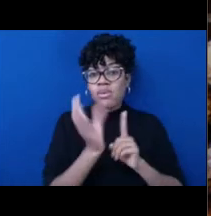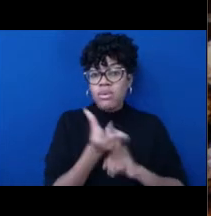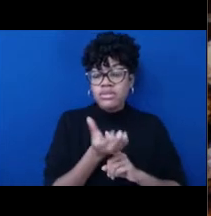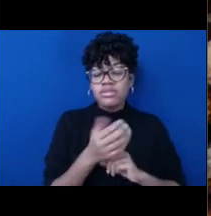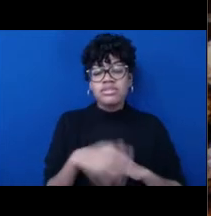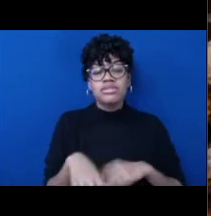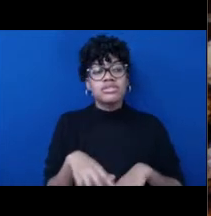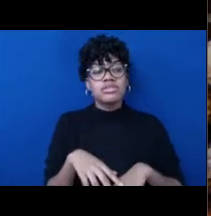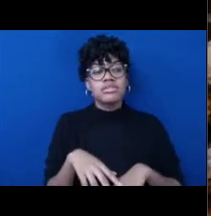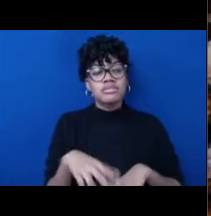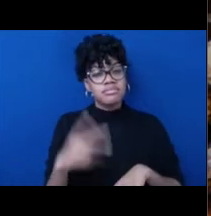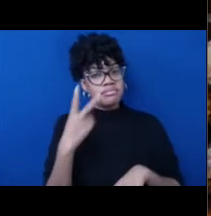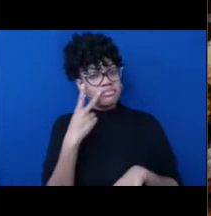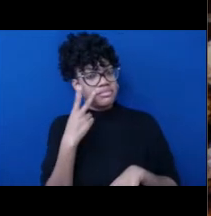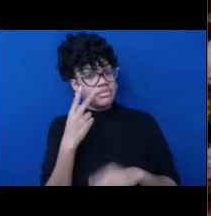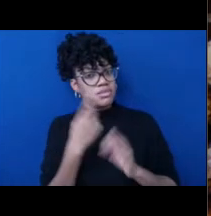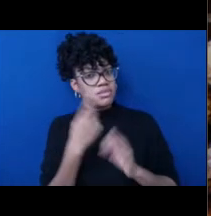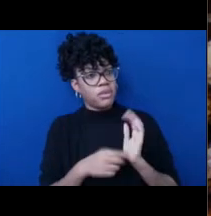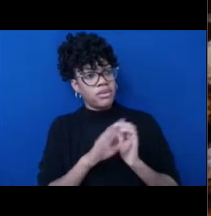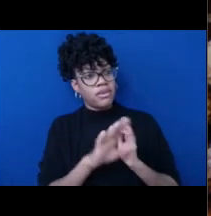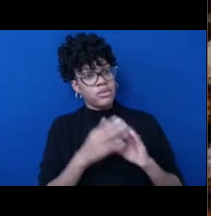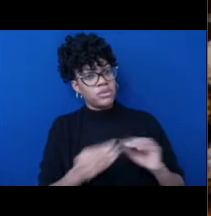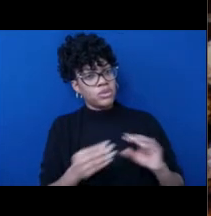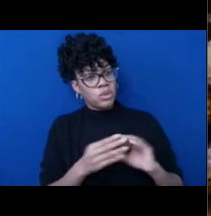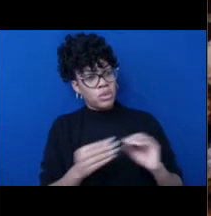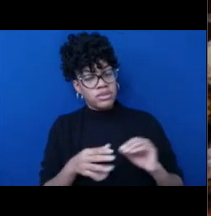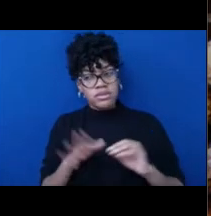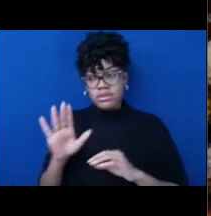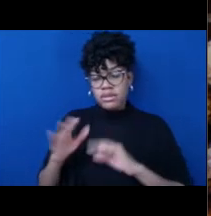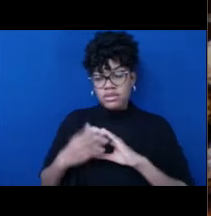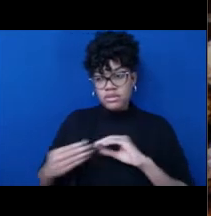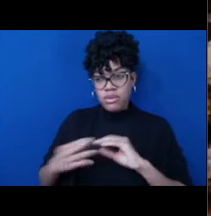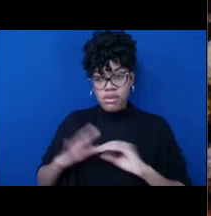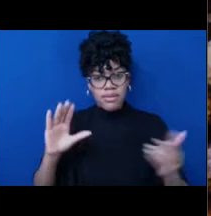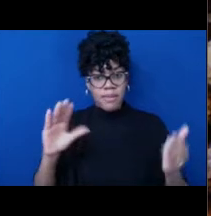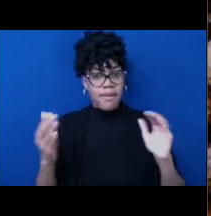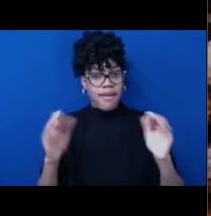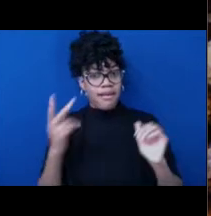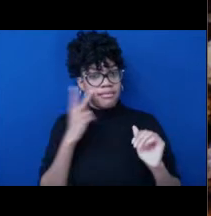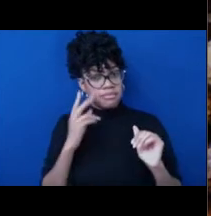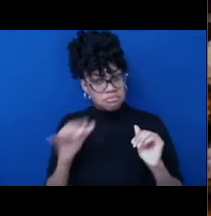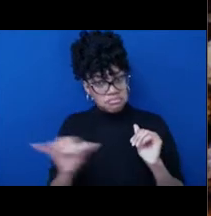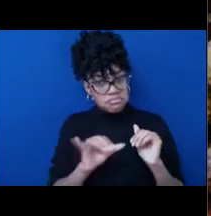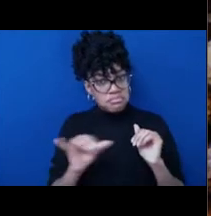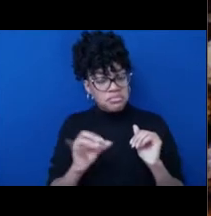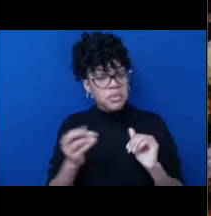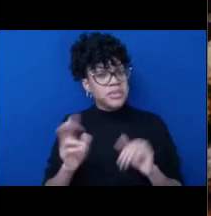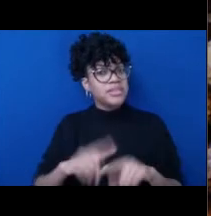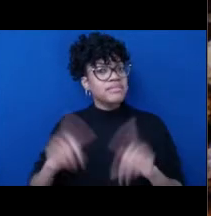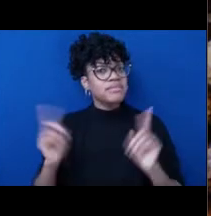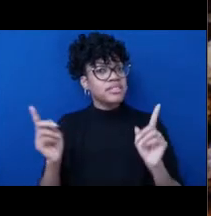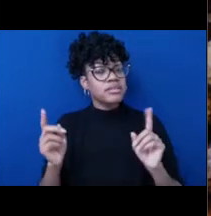and see whether there are similarities. A wonderful resource that you could check out is Joseph Campbell.